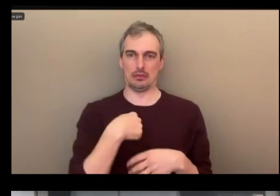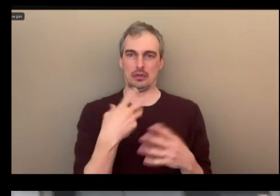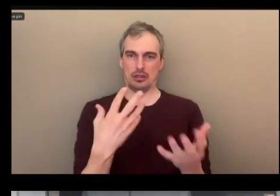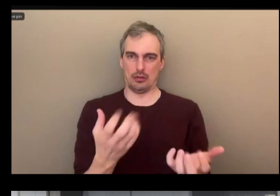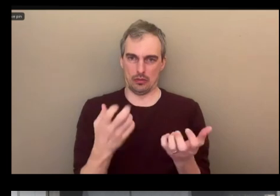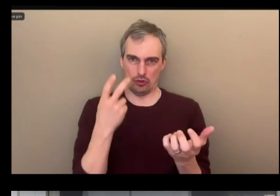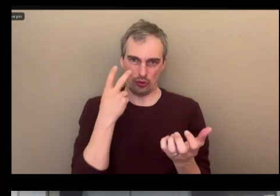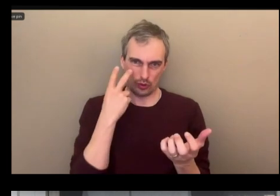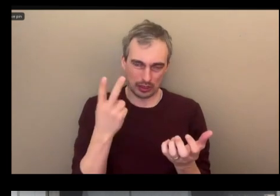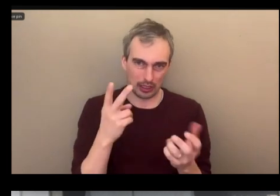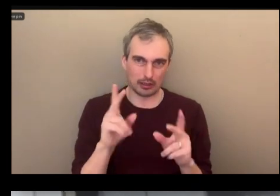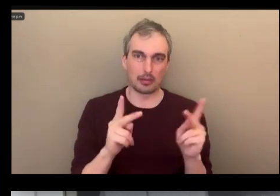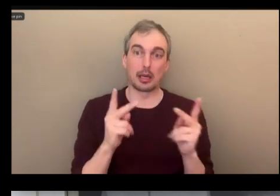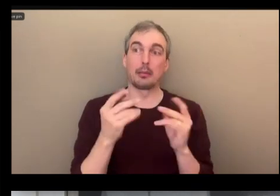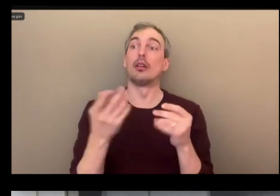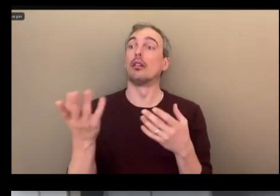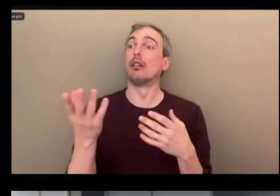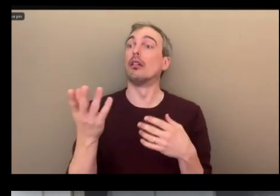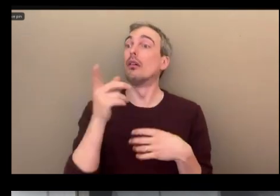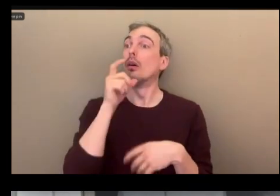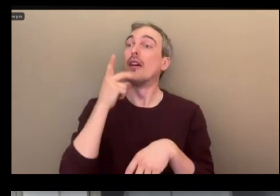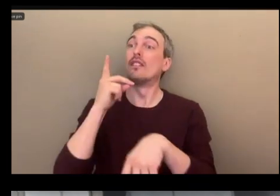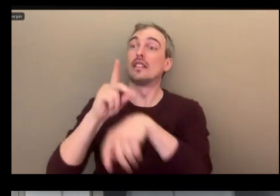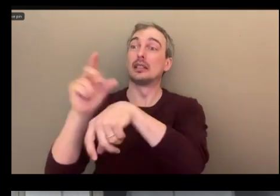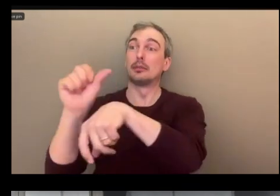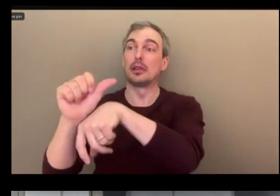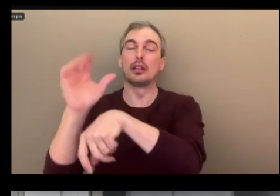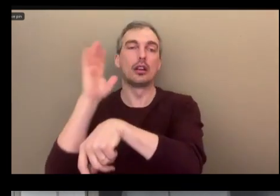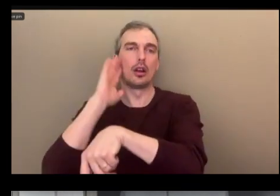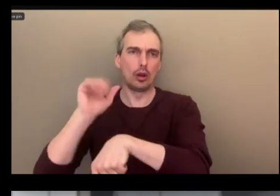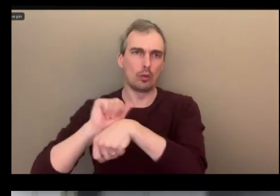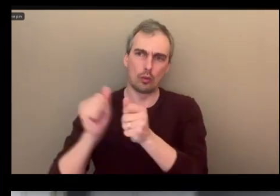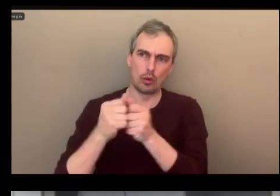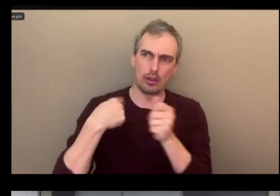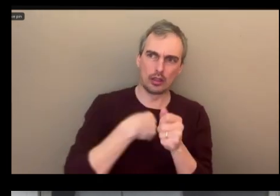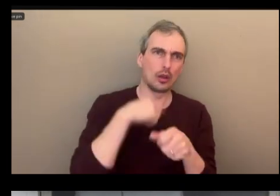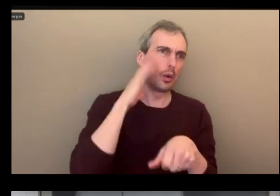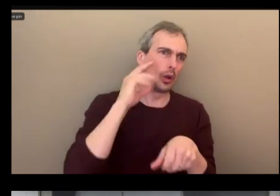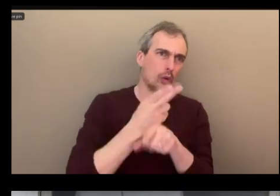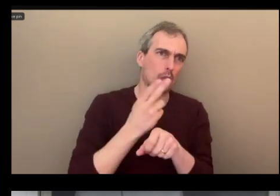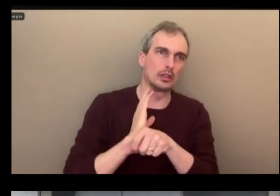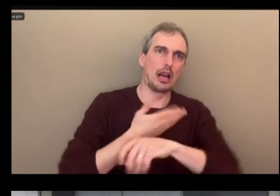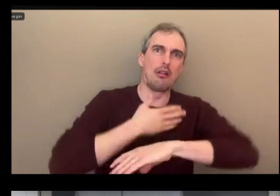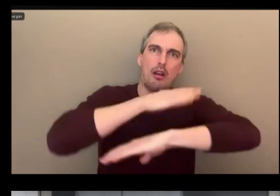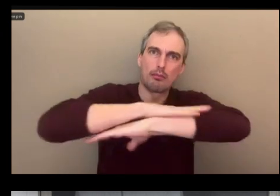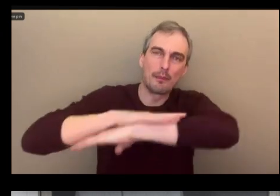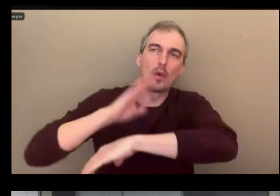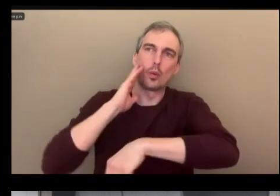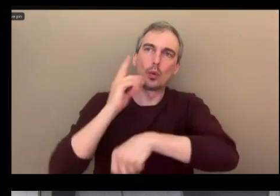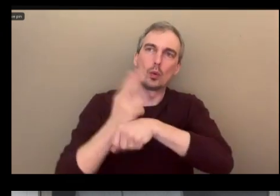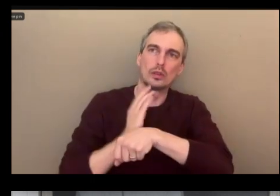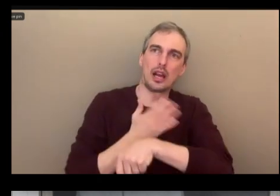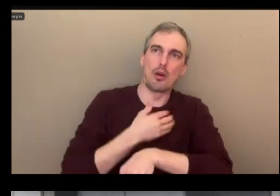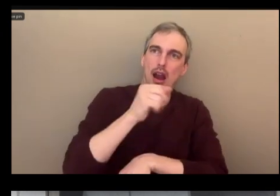gonna work with our overall platforms. Because again, we're innovating to ensure everyone has an accessible and